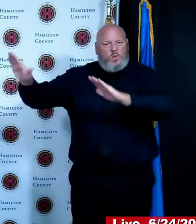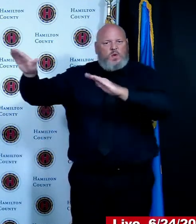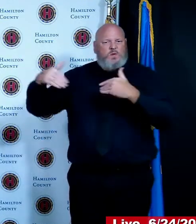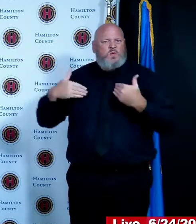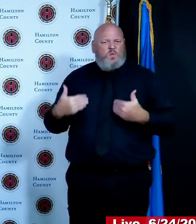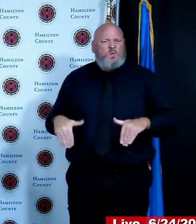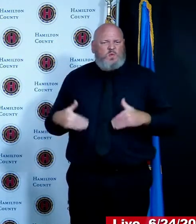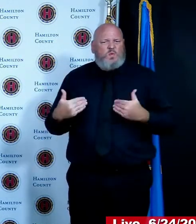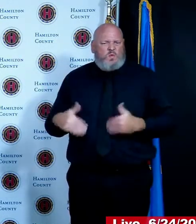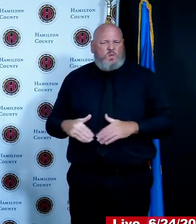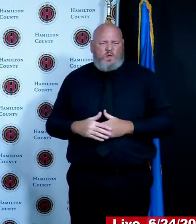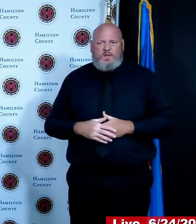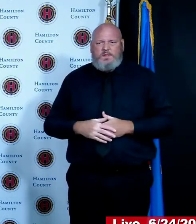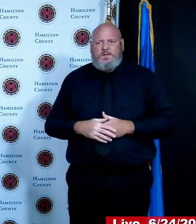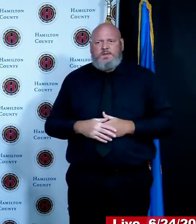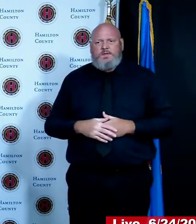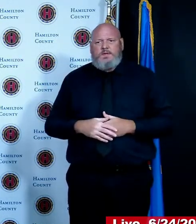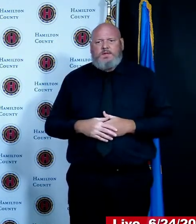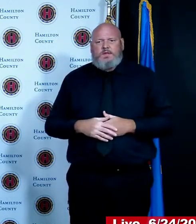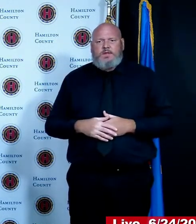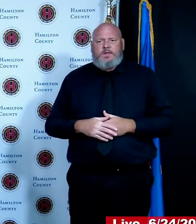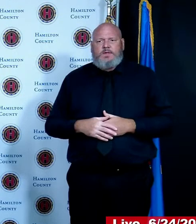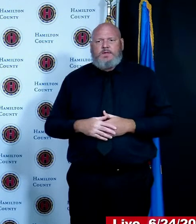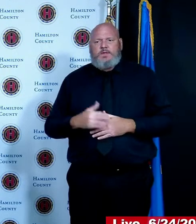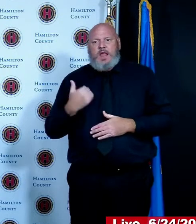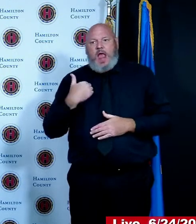office is continuing to make sure the message is appropriate and reaching the